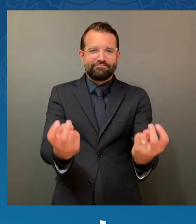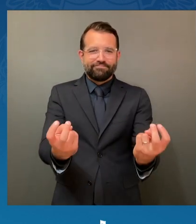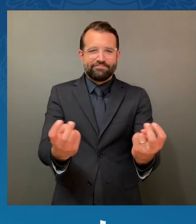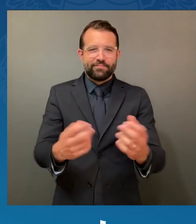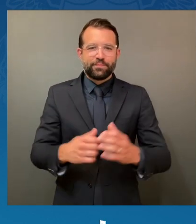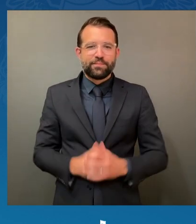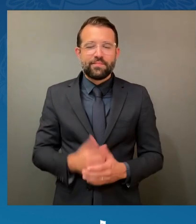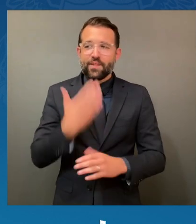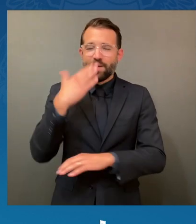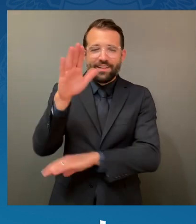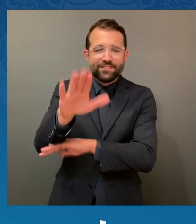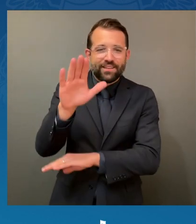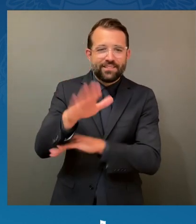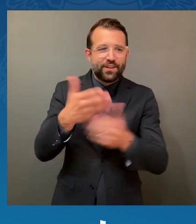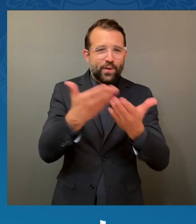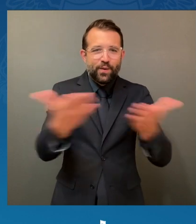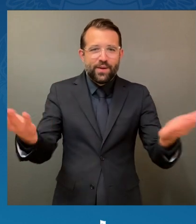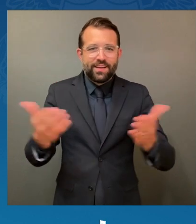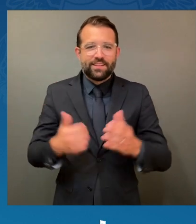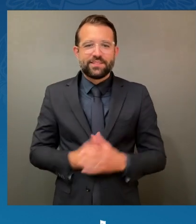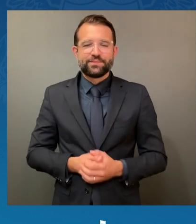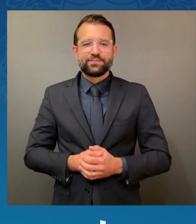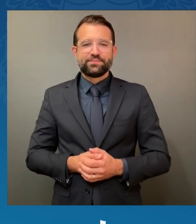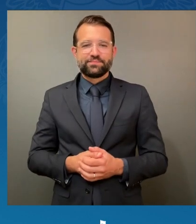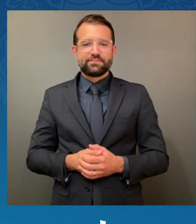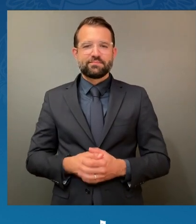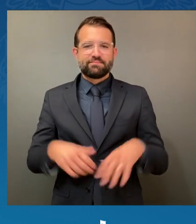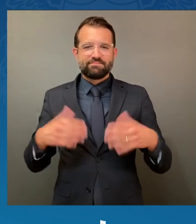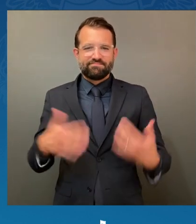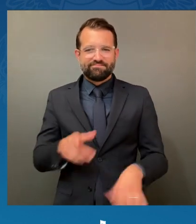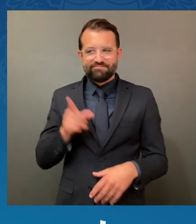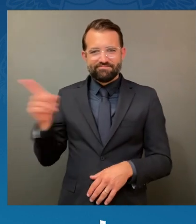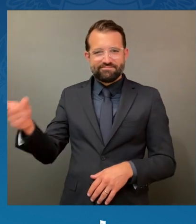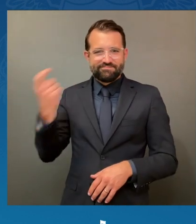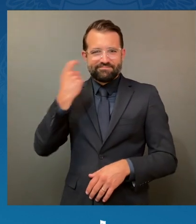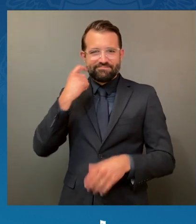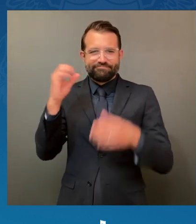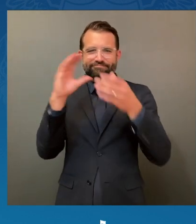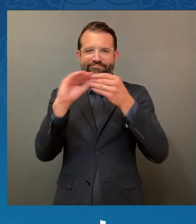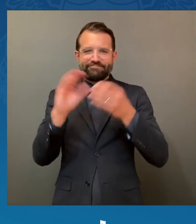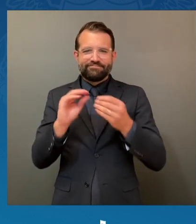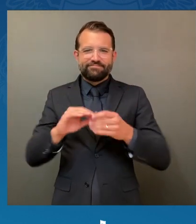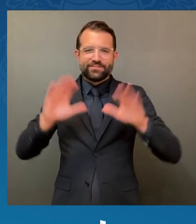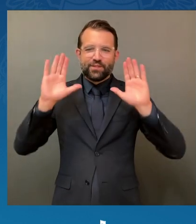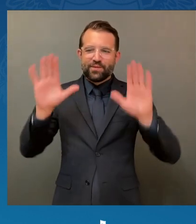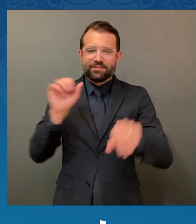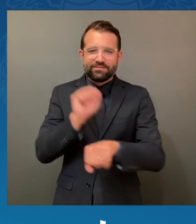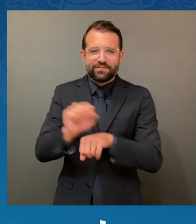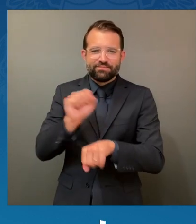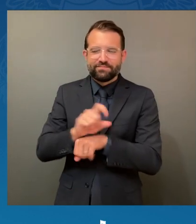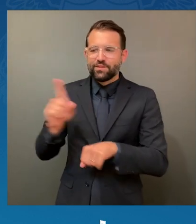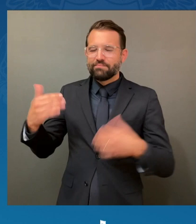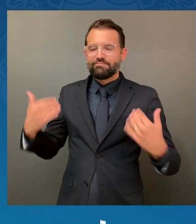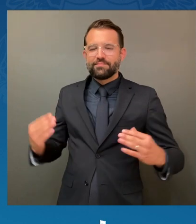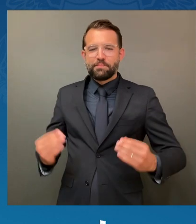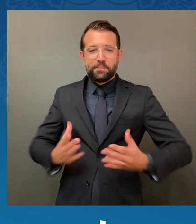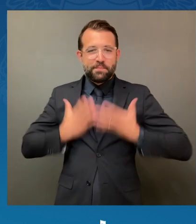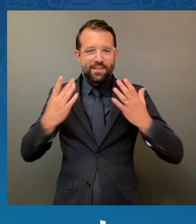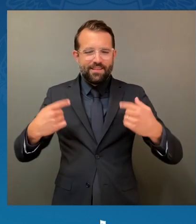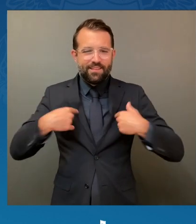Srikrithi, you did such an excellent job. You inspire me. You inspire me, as do all of the students